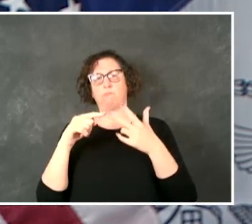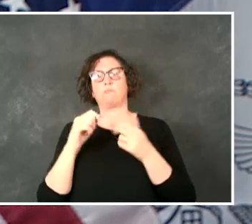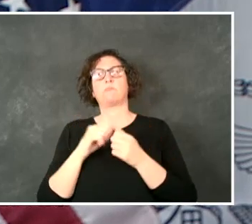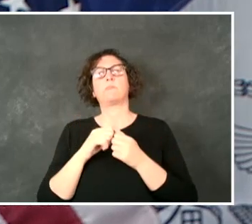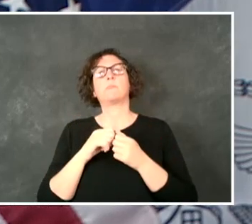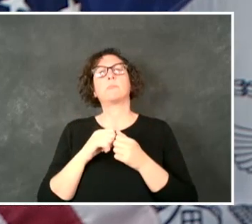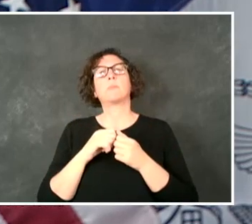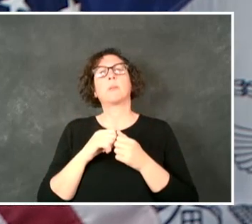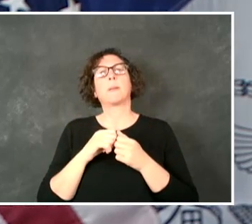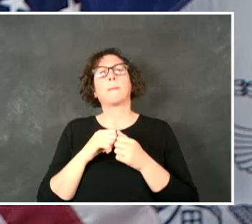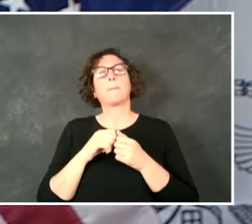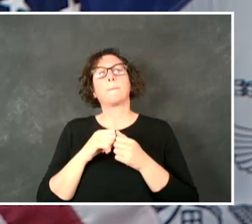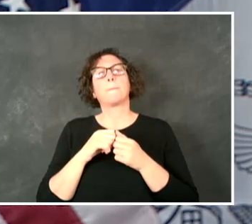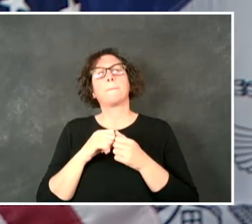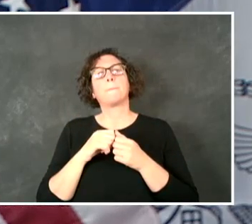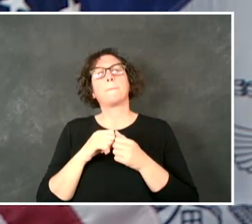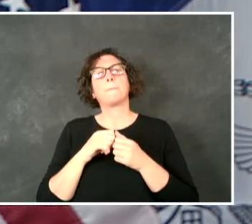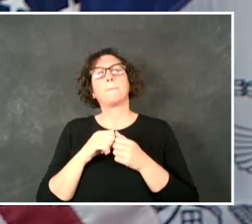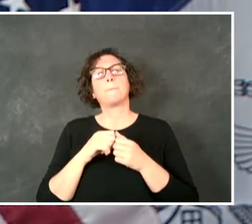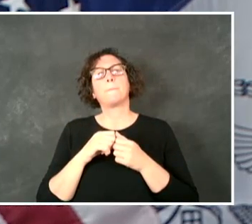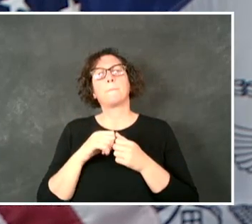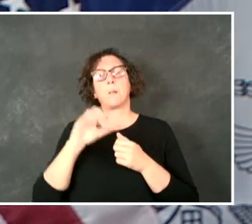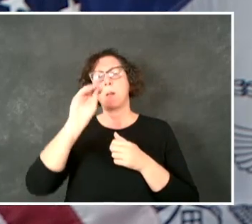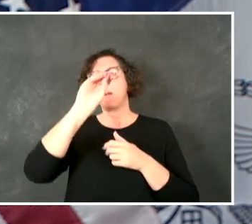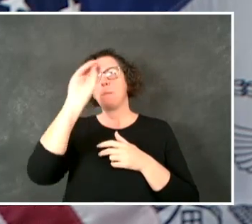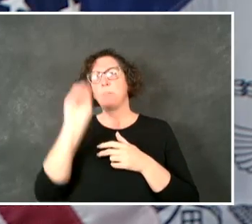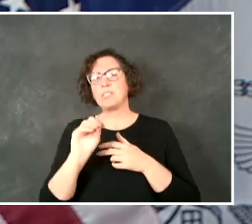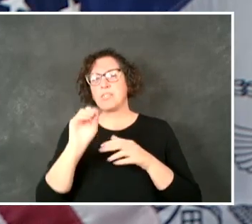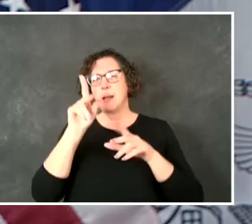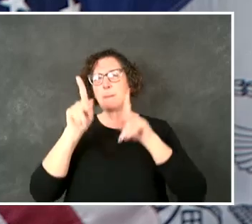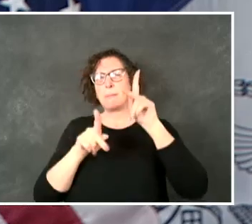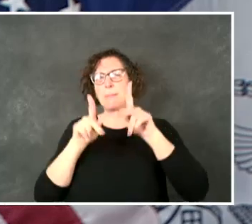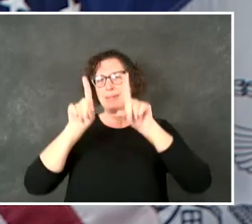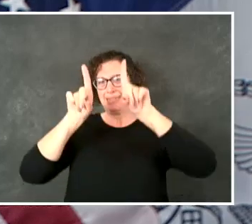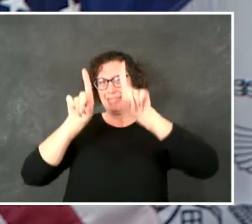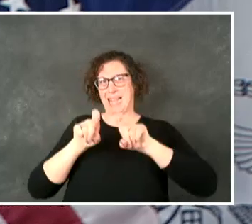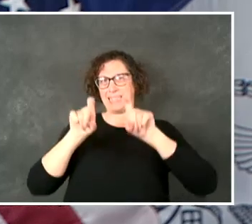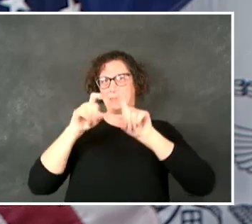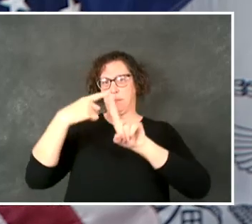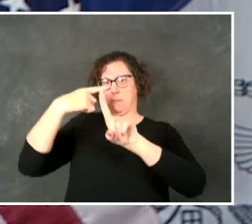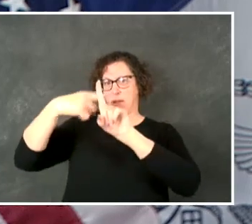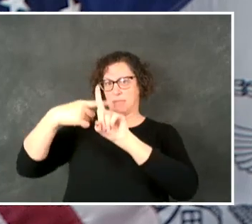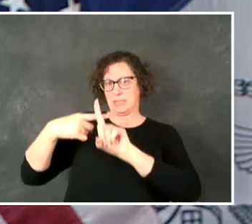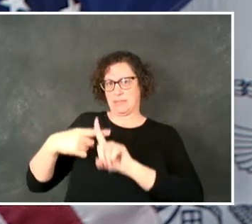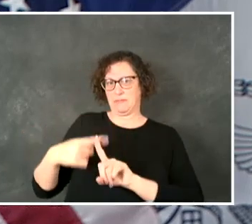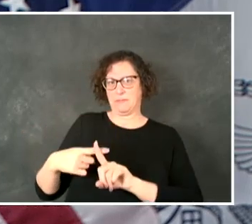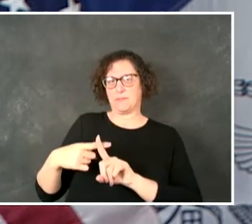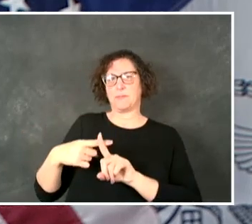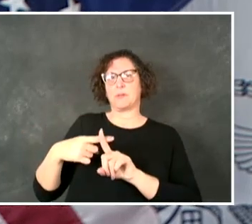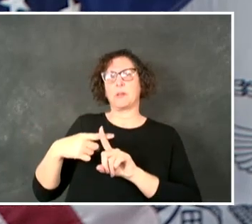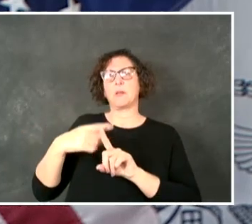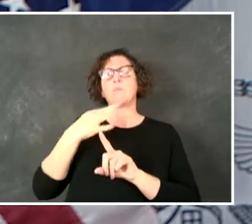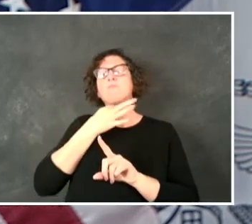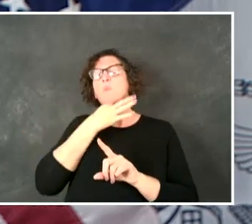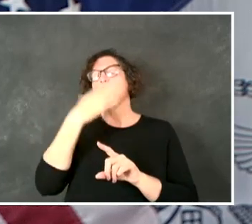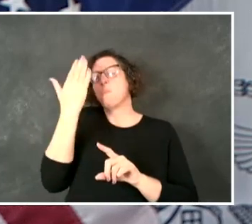I WANTED TO SKA YOU ABOUT THE